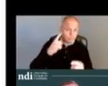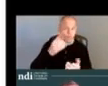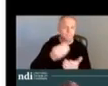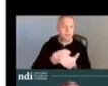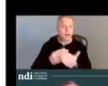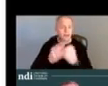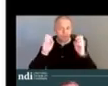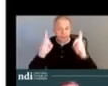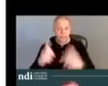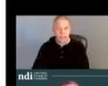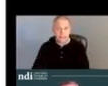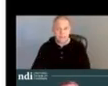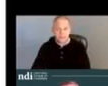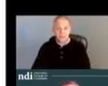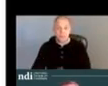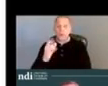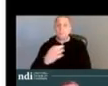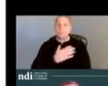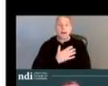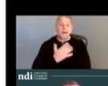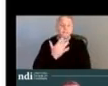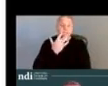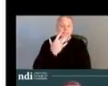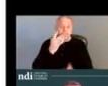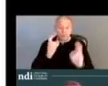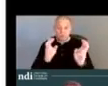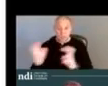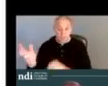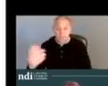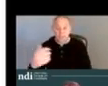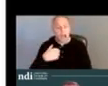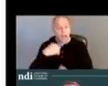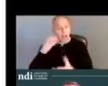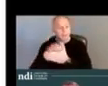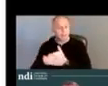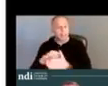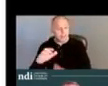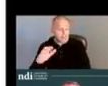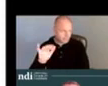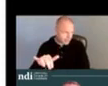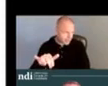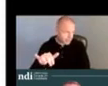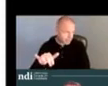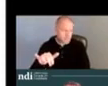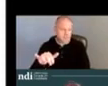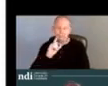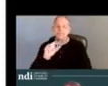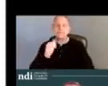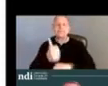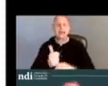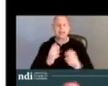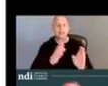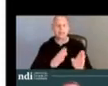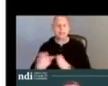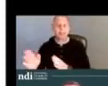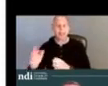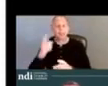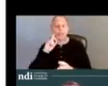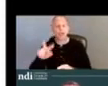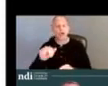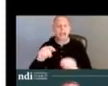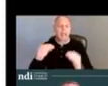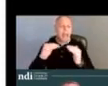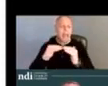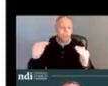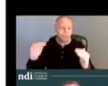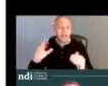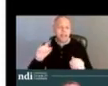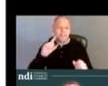One of my favorite topics. I believe it is the stage to look at equity and be inclusive